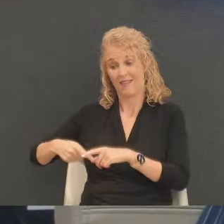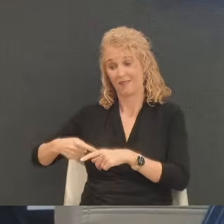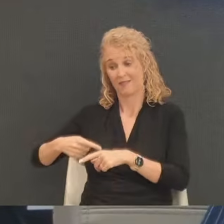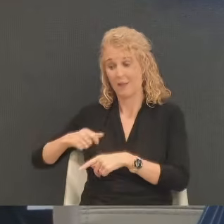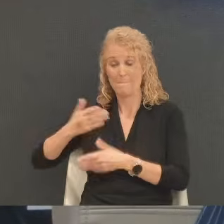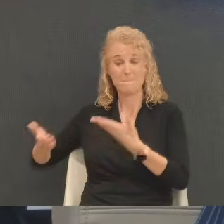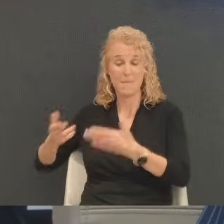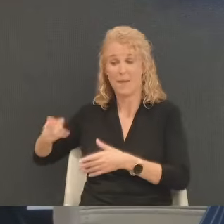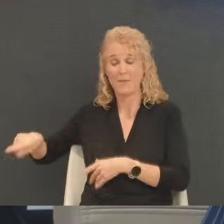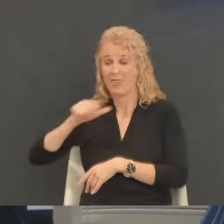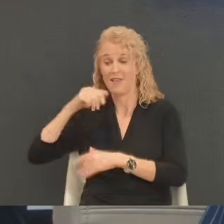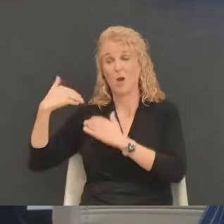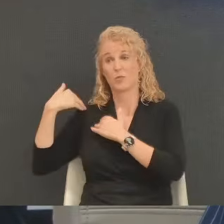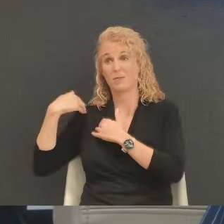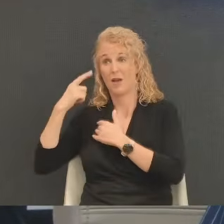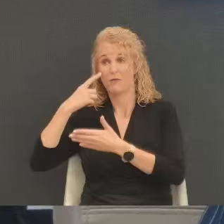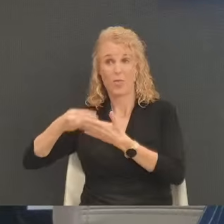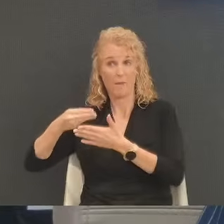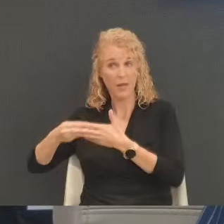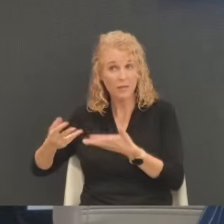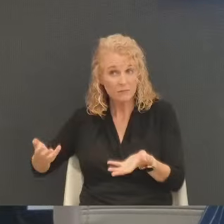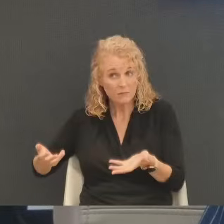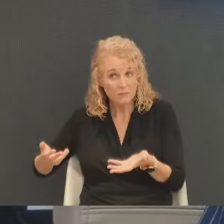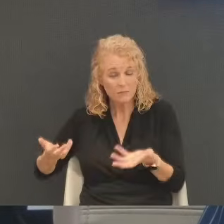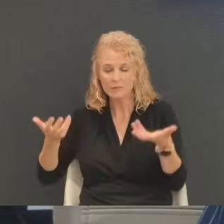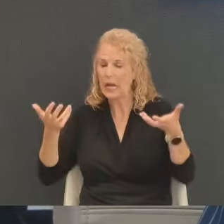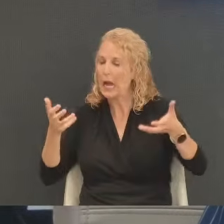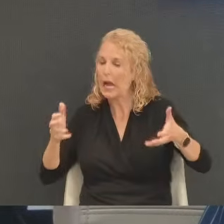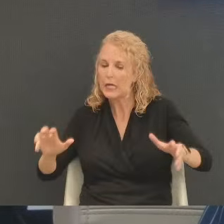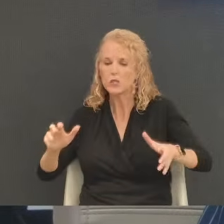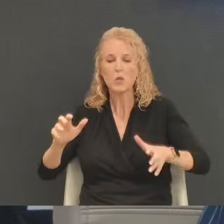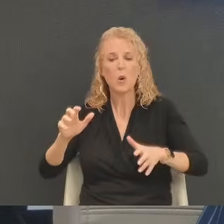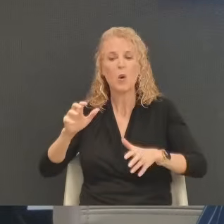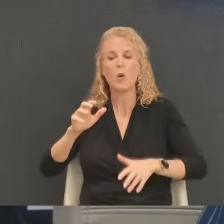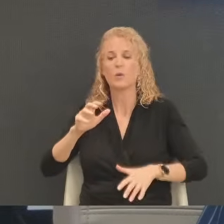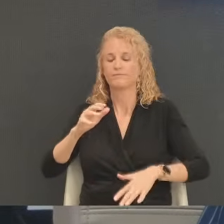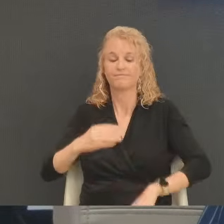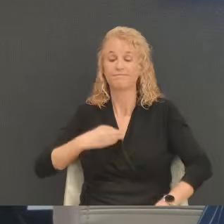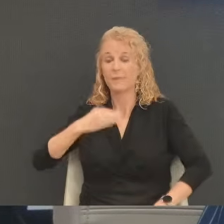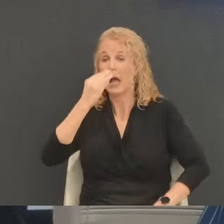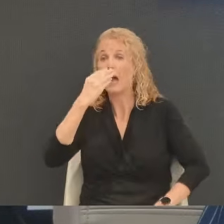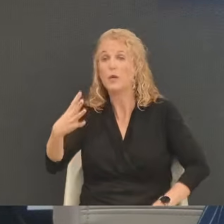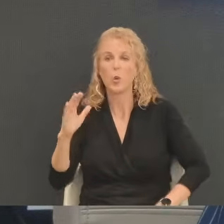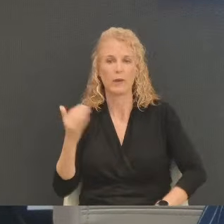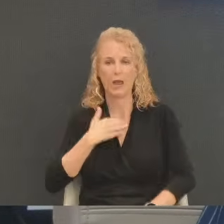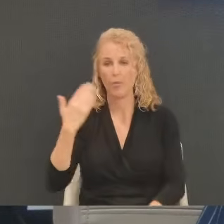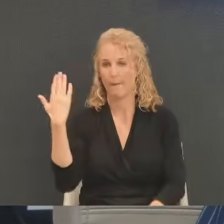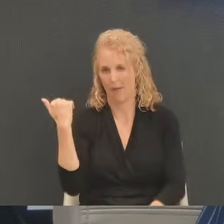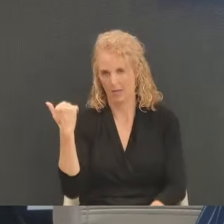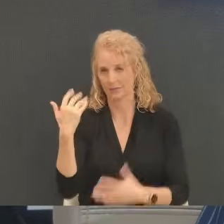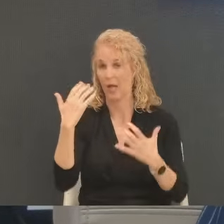can we I don't want to know what we've been doing. I want to know legally what could be done to have